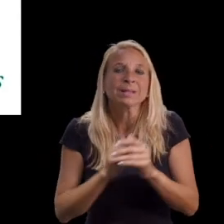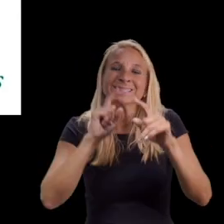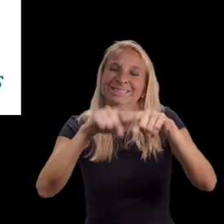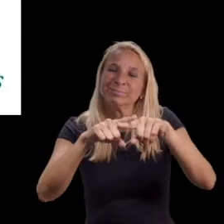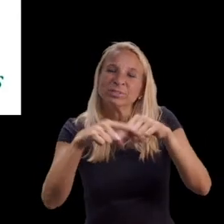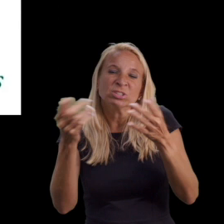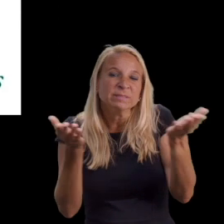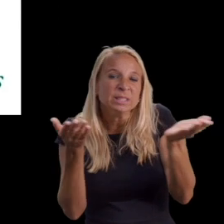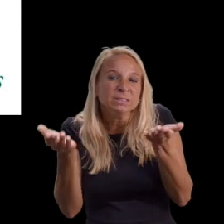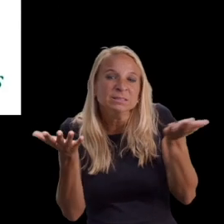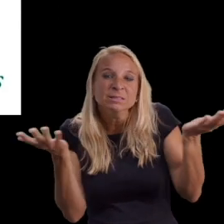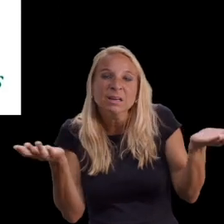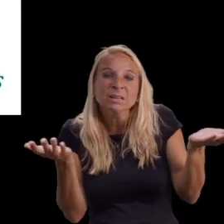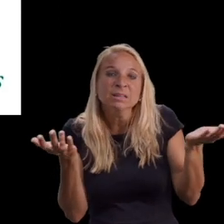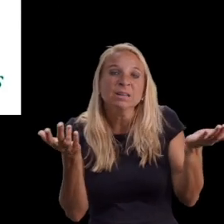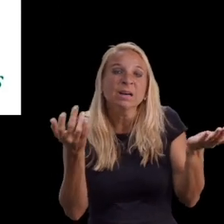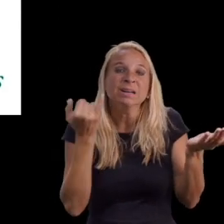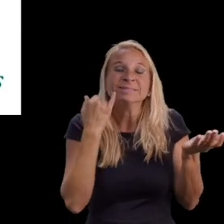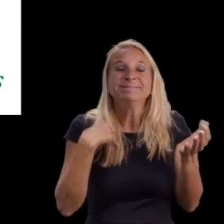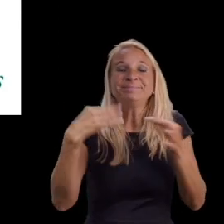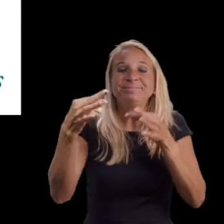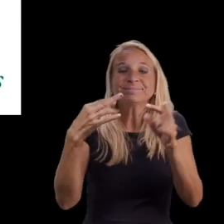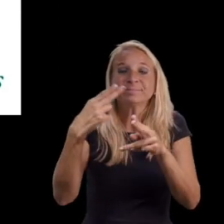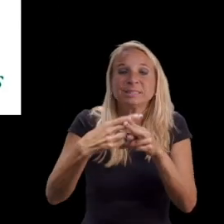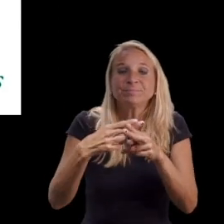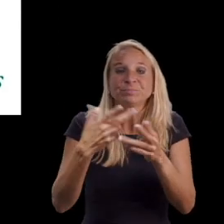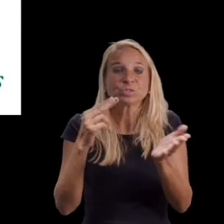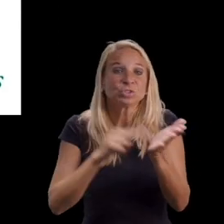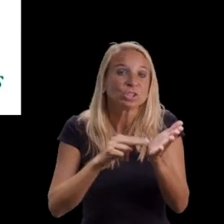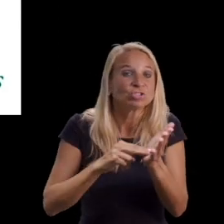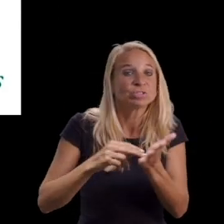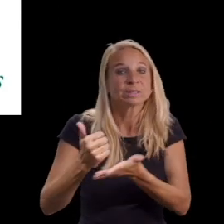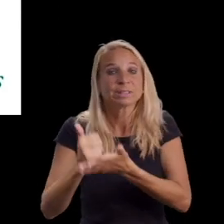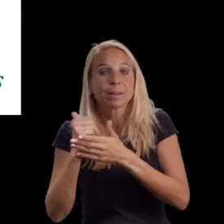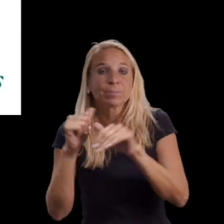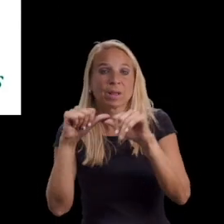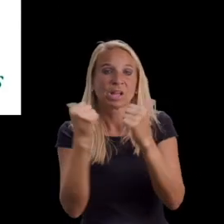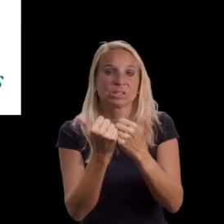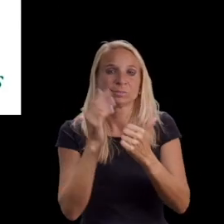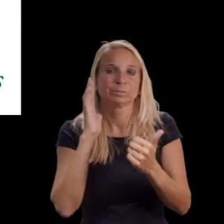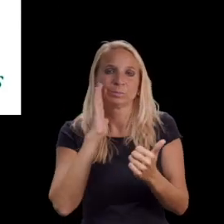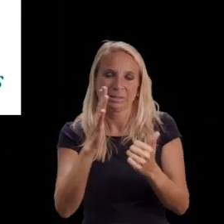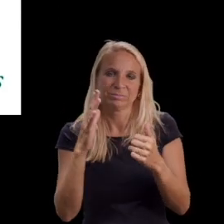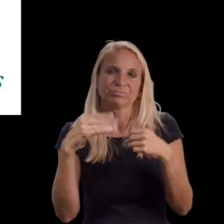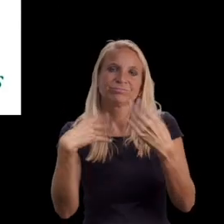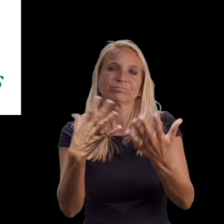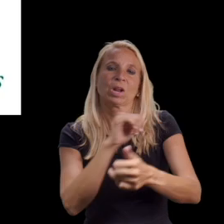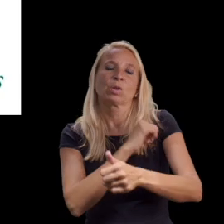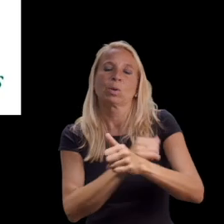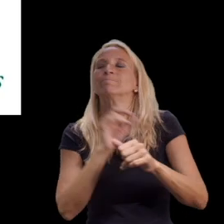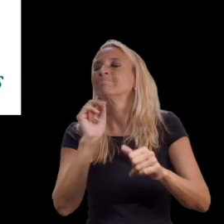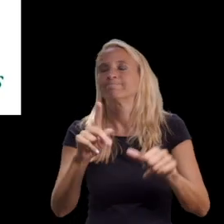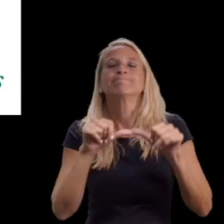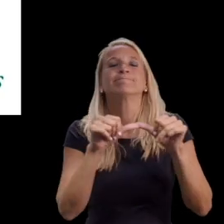whatever it is like we'd mentioned, nursing or therapy, the agency will receive authorizations to continue the service.